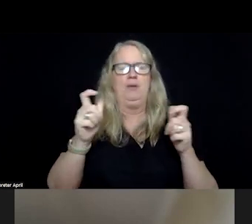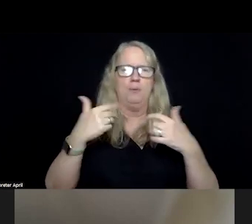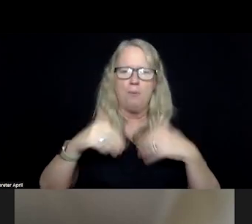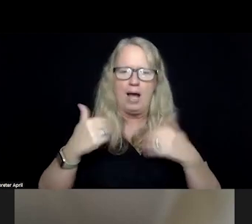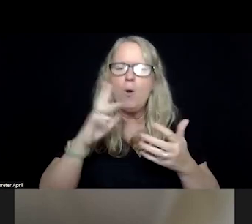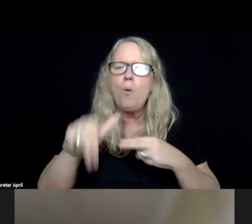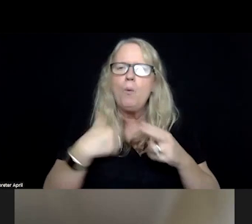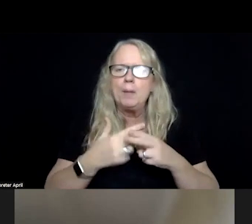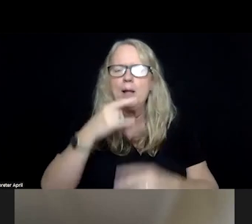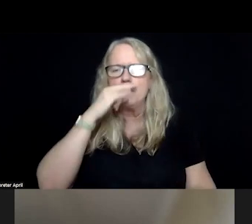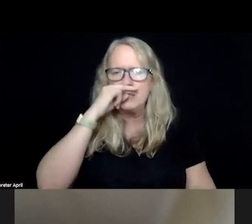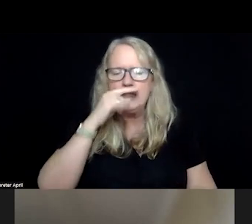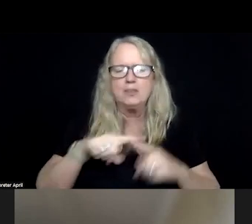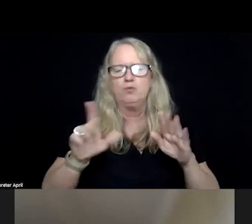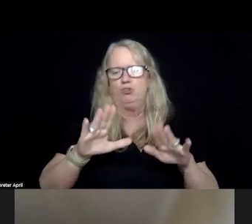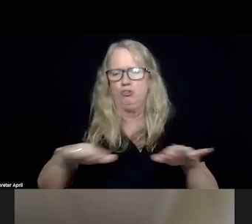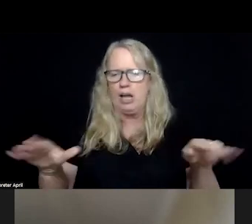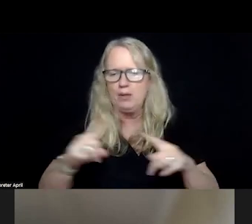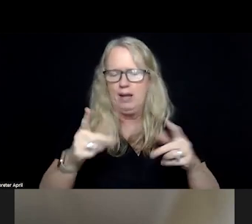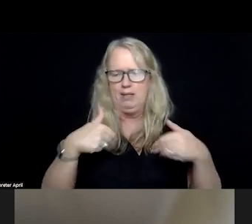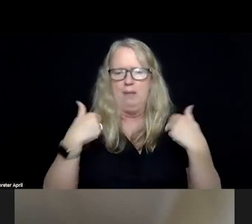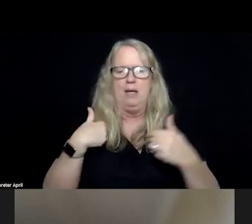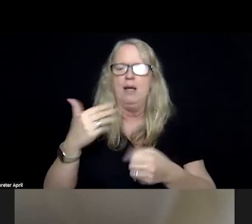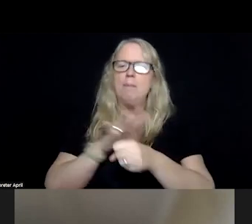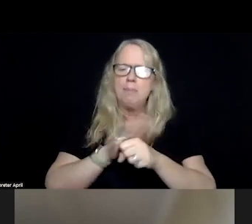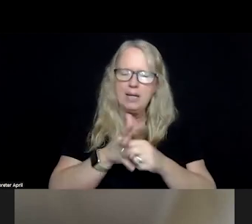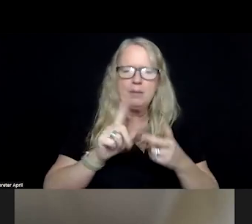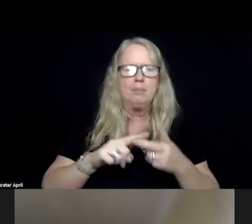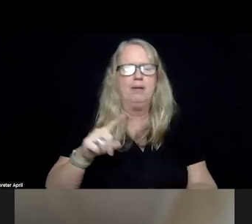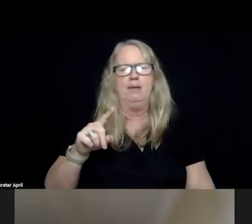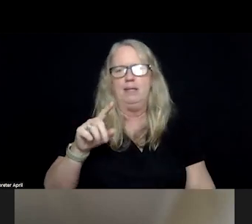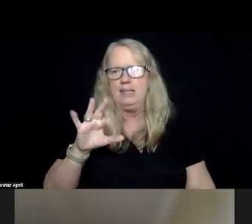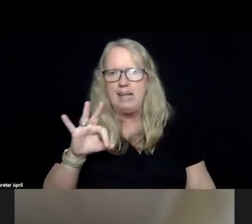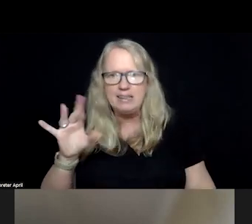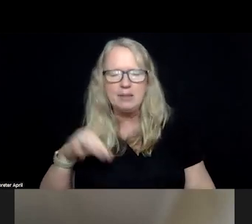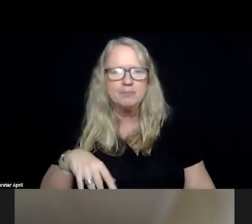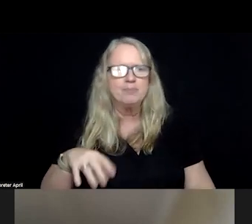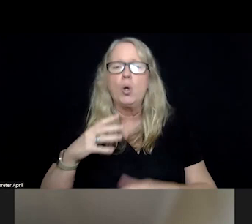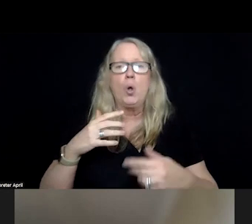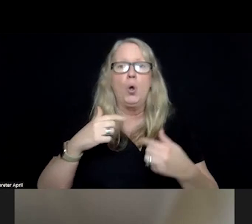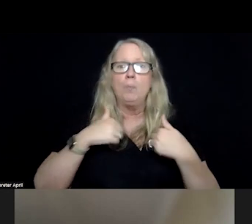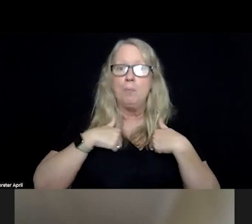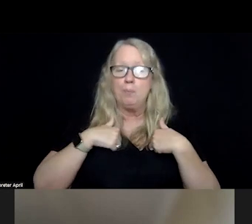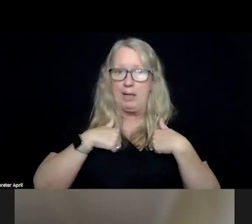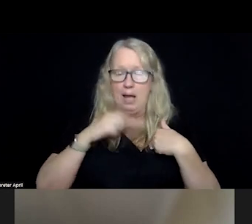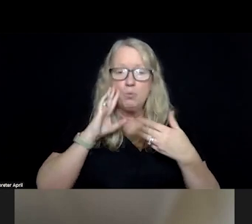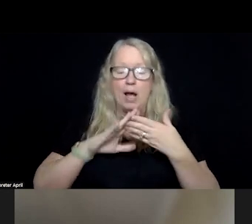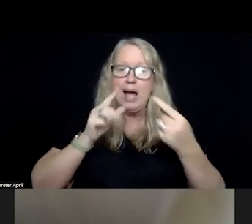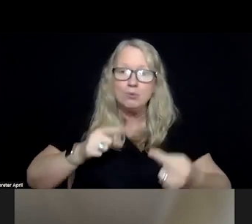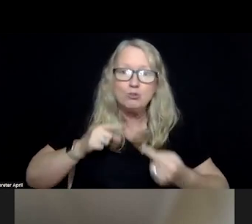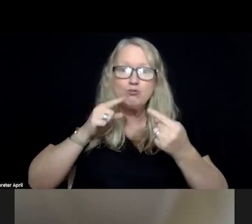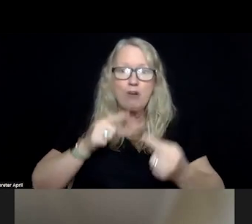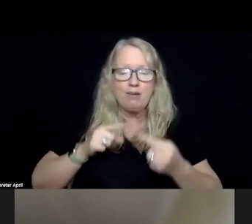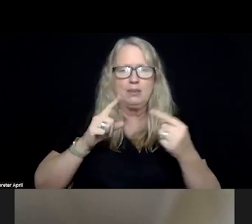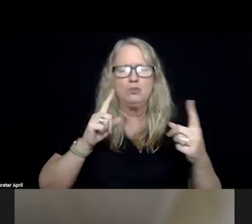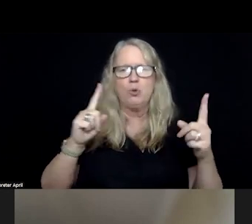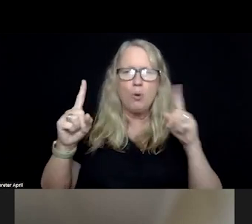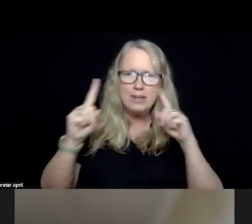ADOLESCENTS AND CHILD CRISIS DURING THE PANDEMIC. WHAT I WAS HEARING A LOT IS KIDS ARE HAVING